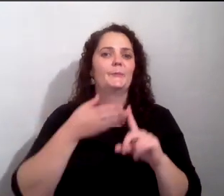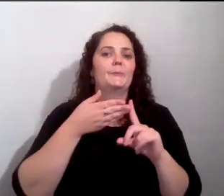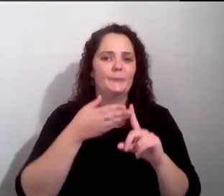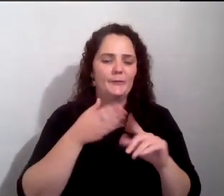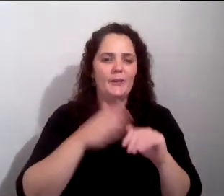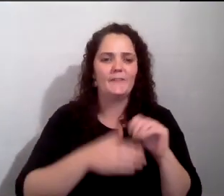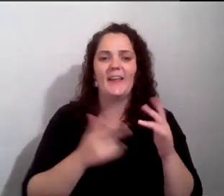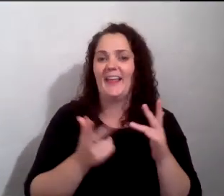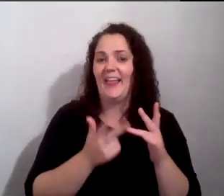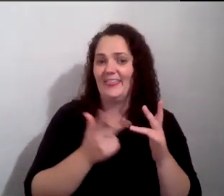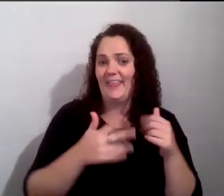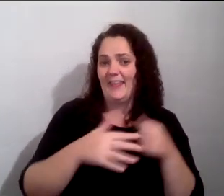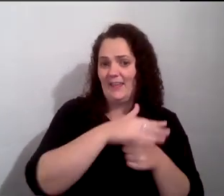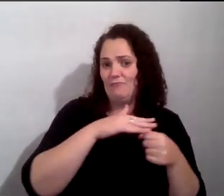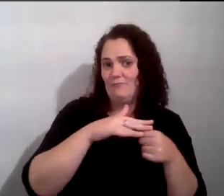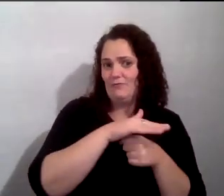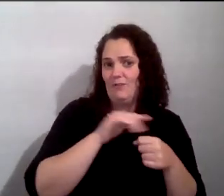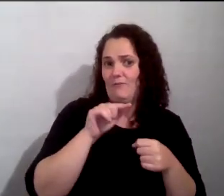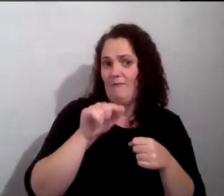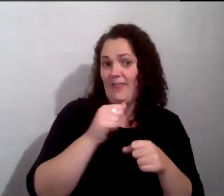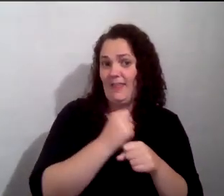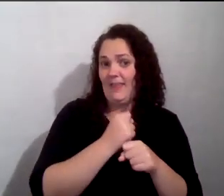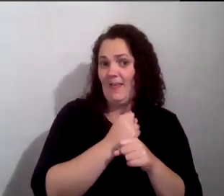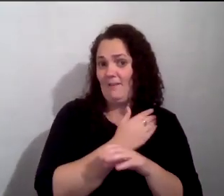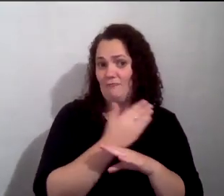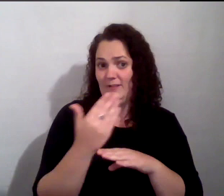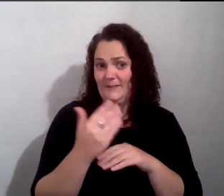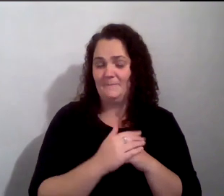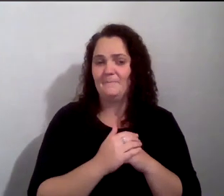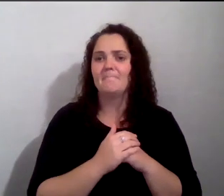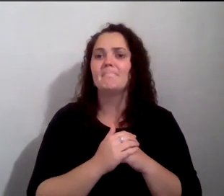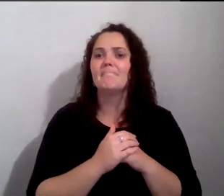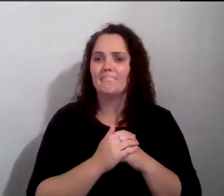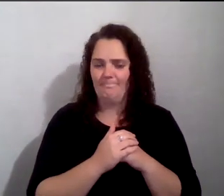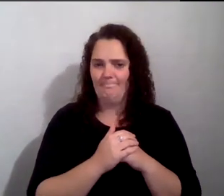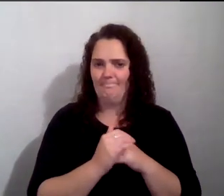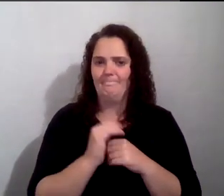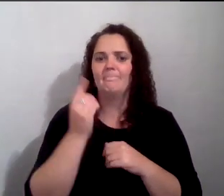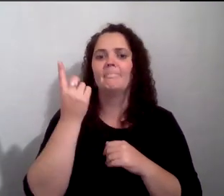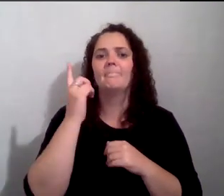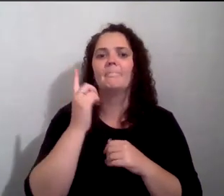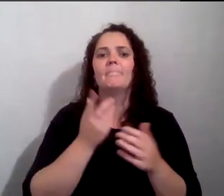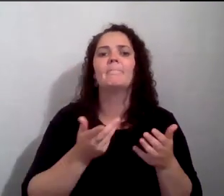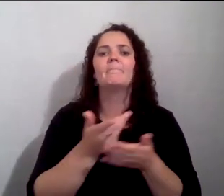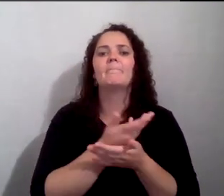the way that the Gallery is actually also quite installed at the moment it kind of lends itself to this and gives us a framework